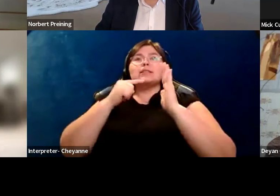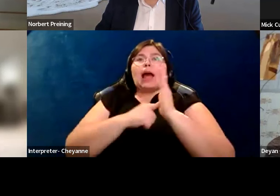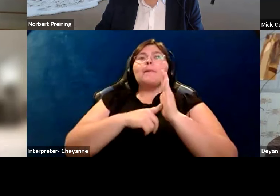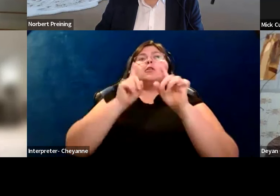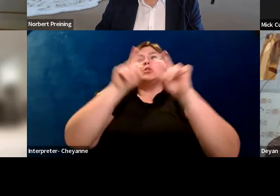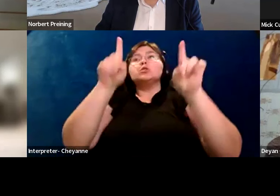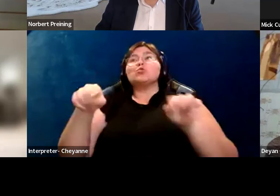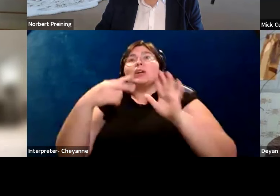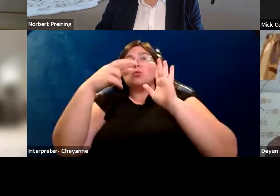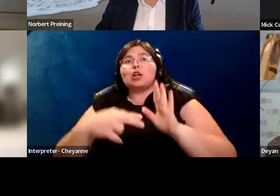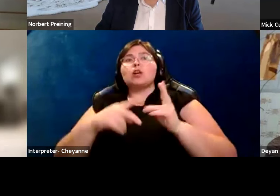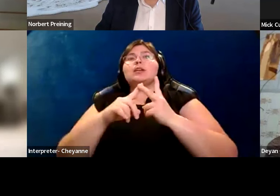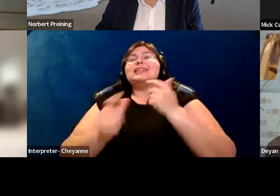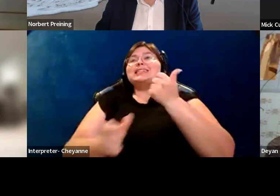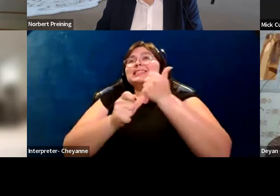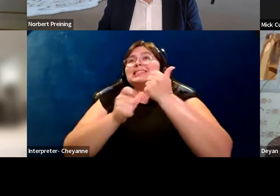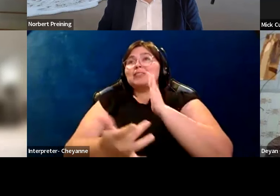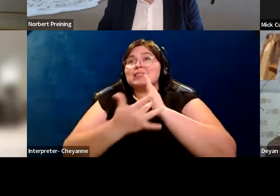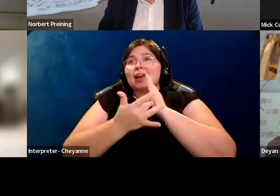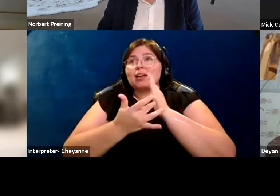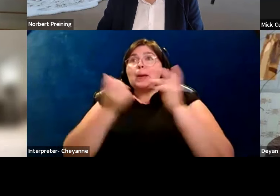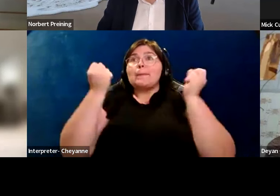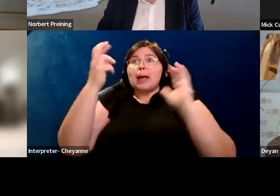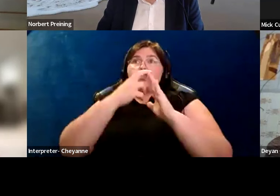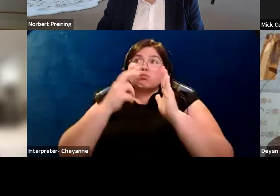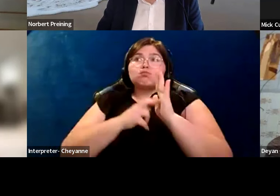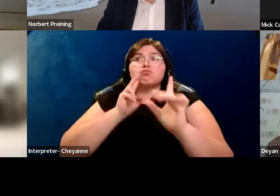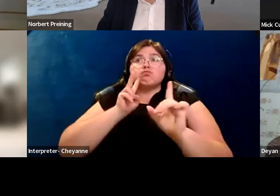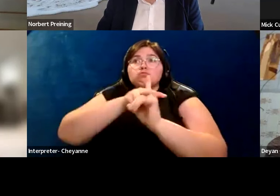And so that applies a whole bunch of rules about,